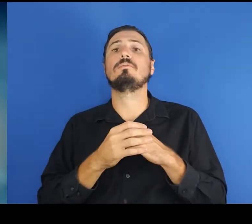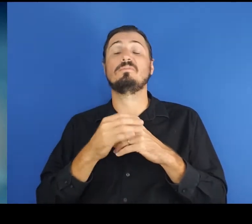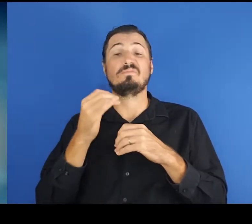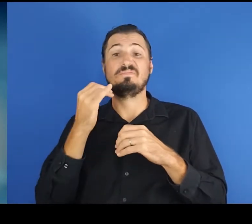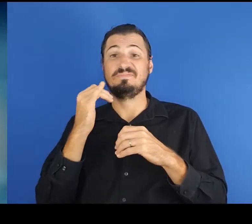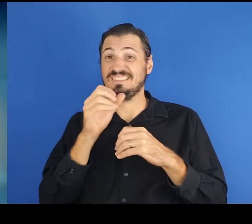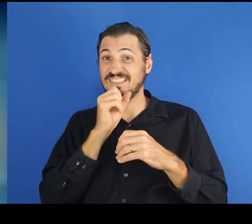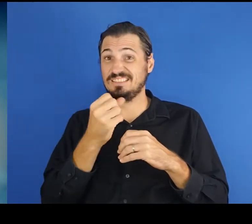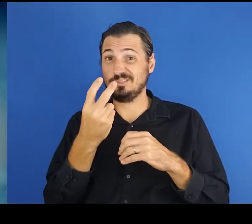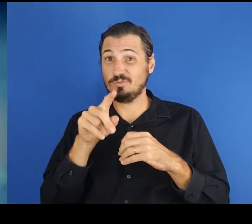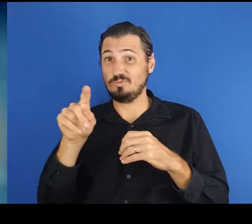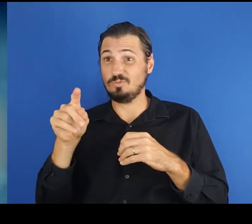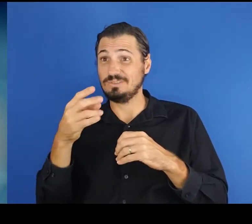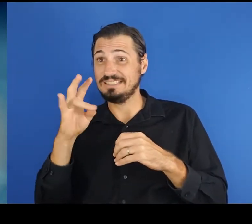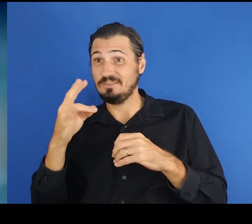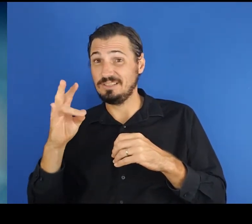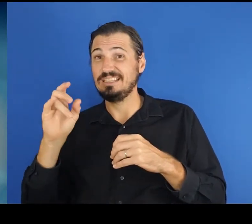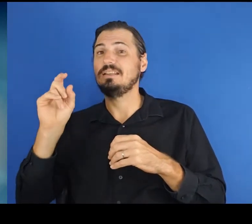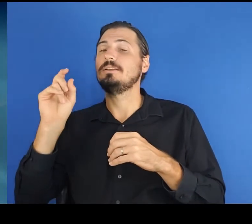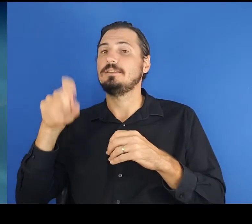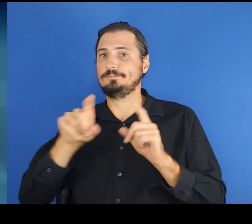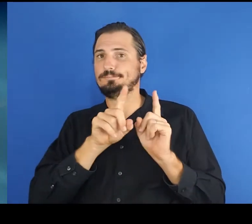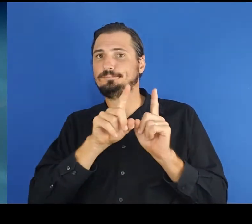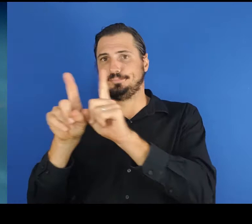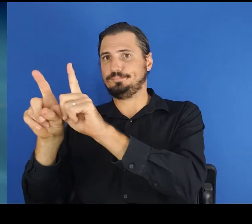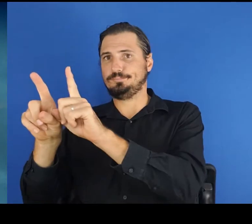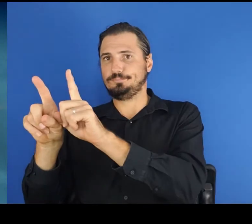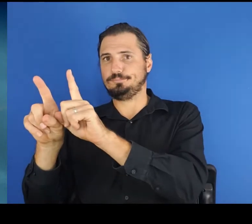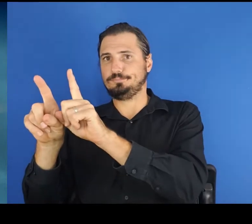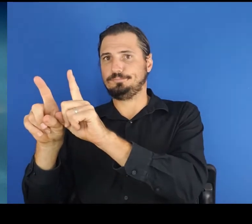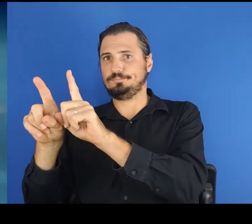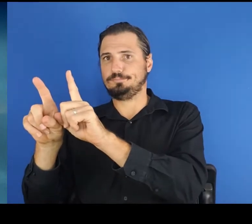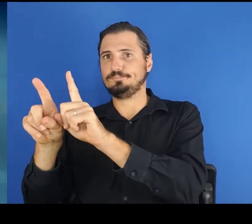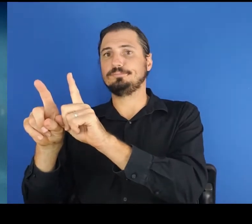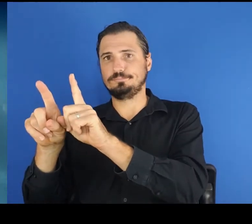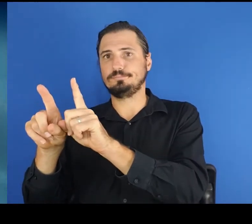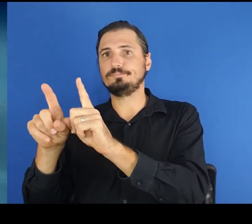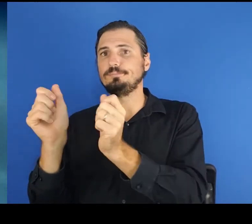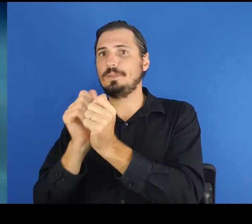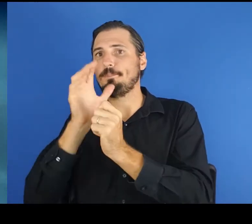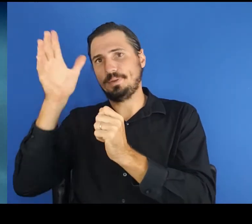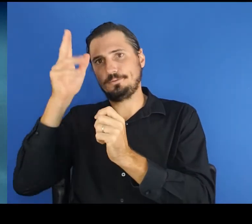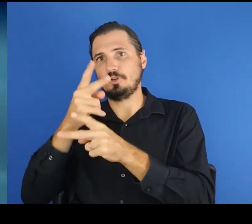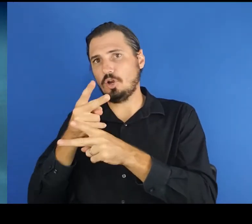ages 12 to 17 years old must be accompanied to their appointment by a parent or guardian.